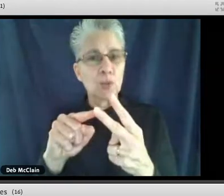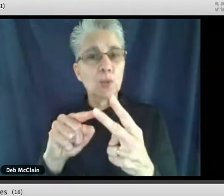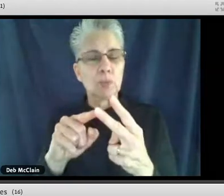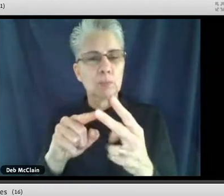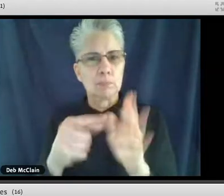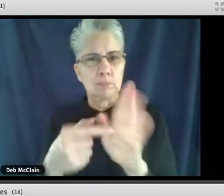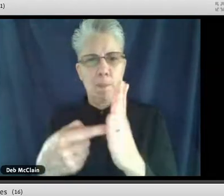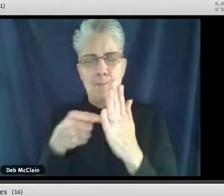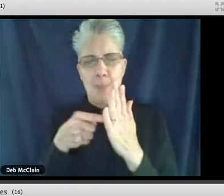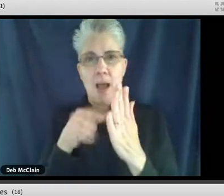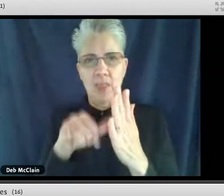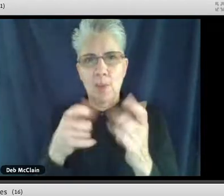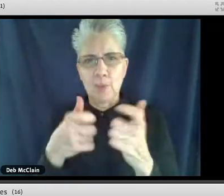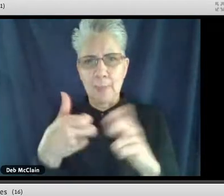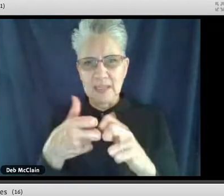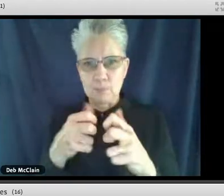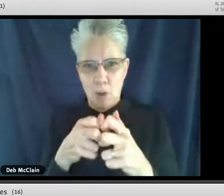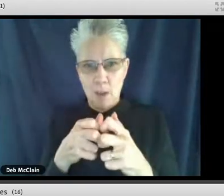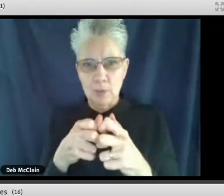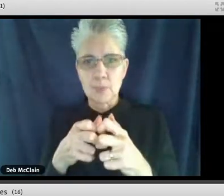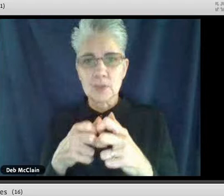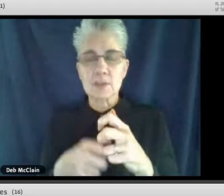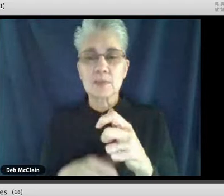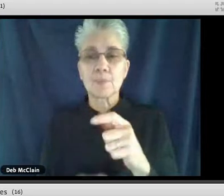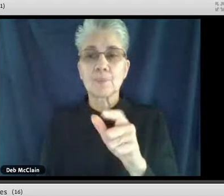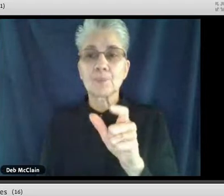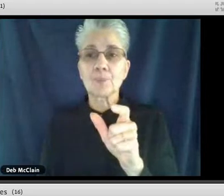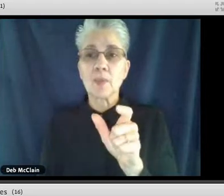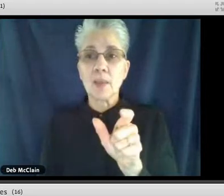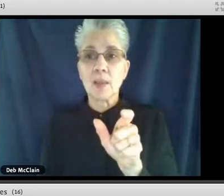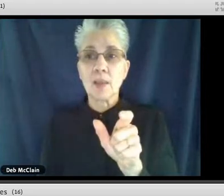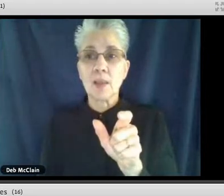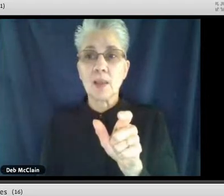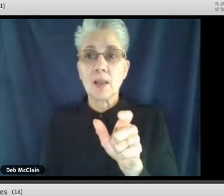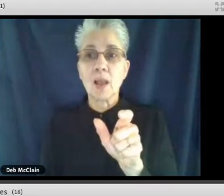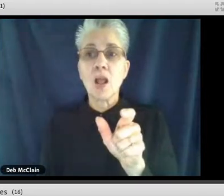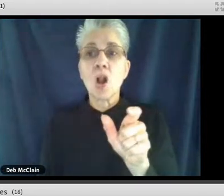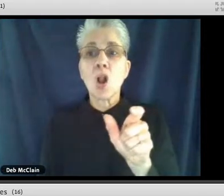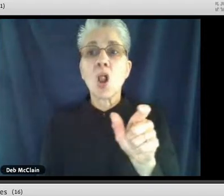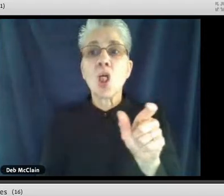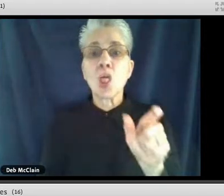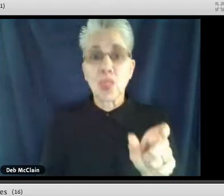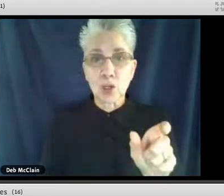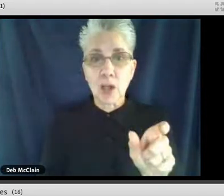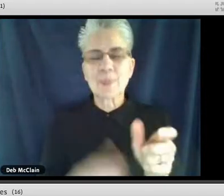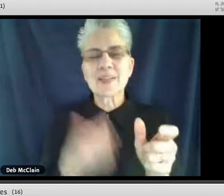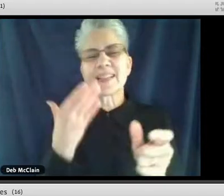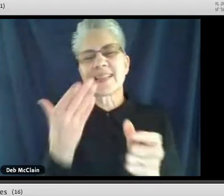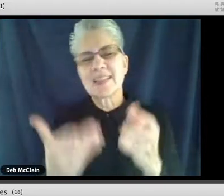These were the biggest things, and then this third column is suggestions, ideas.